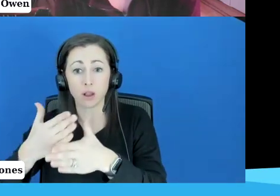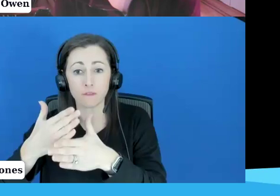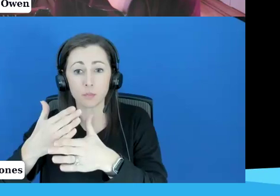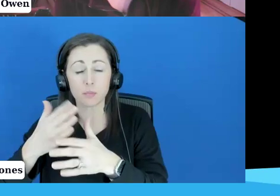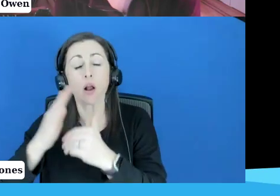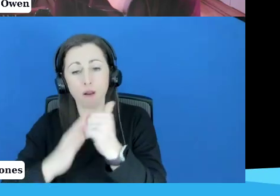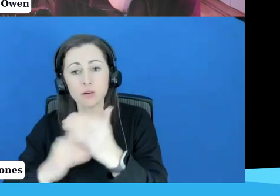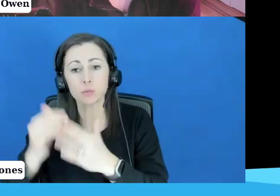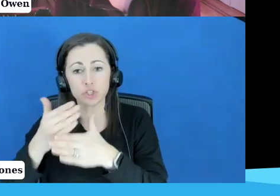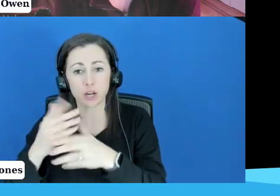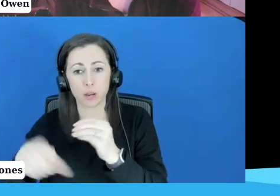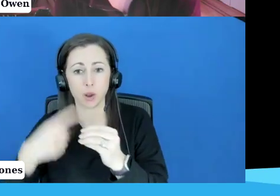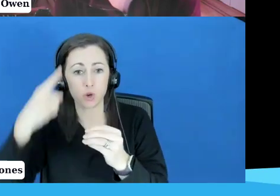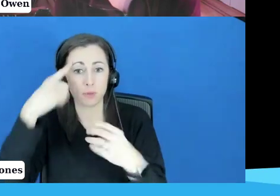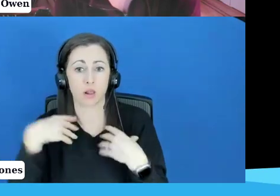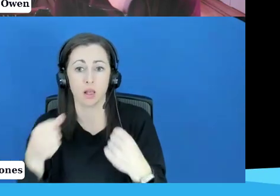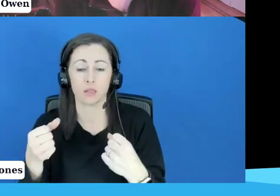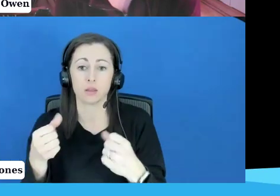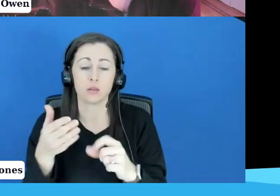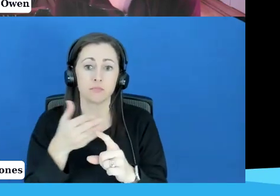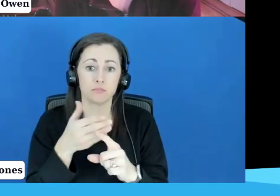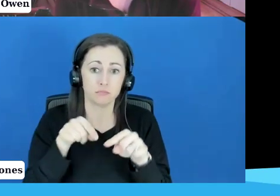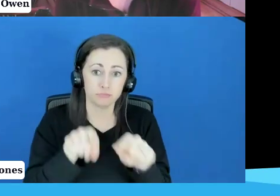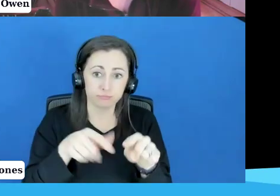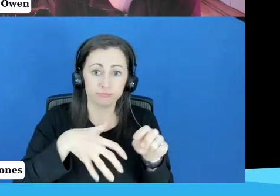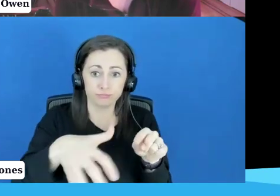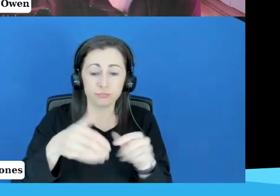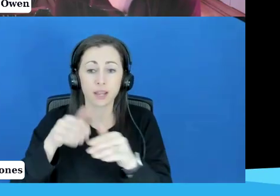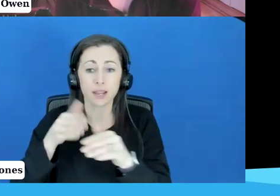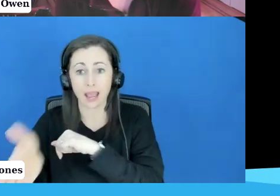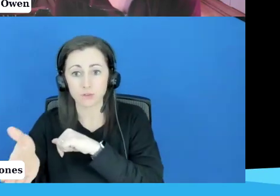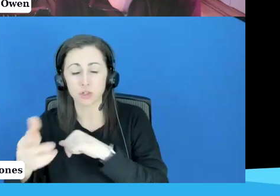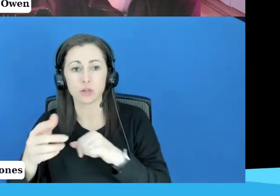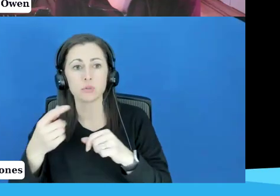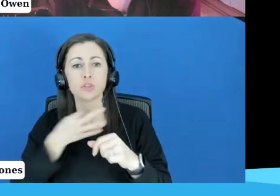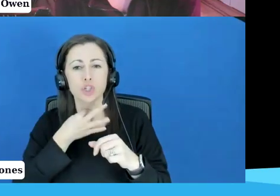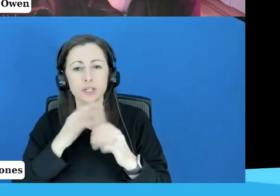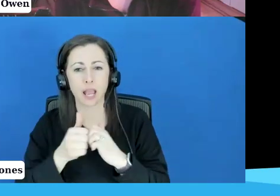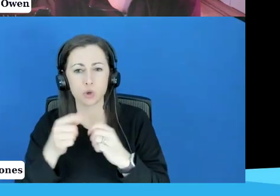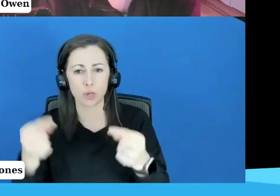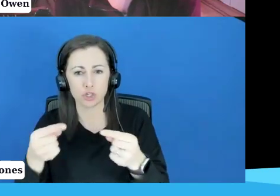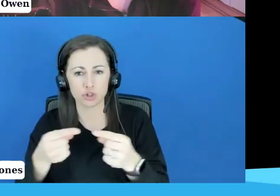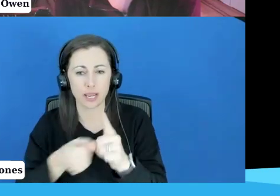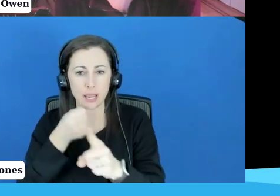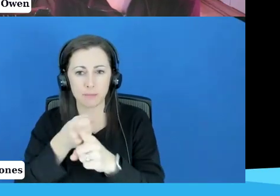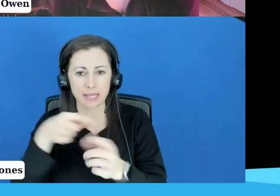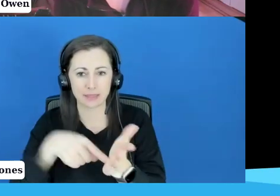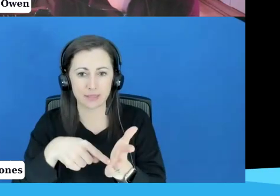during pregnancy and after, I'm very interested in how your injury might have impacted this negatively, neutrally, or positively.